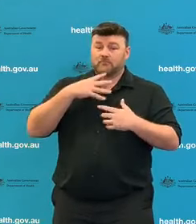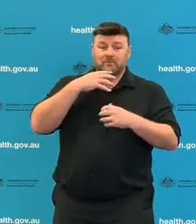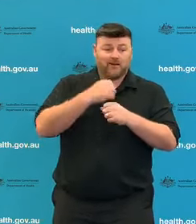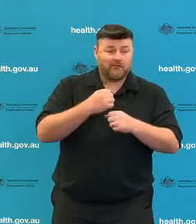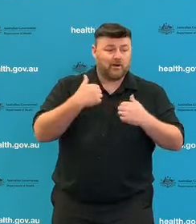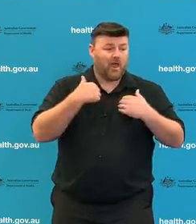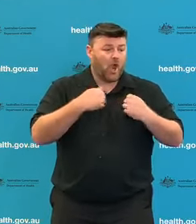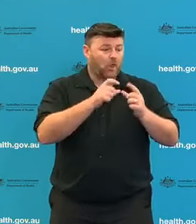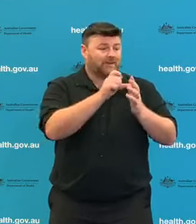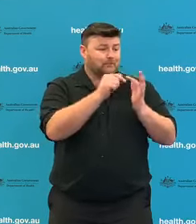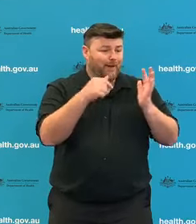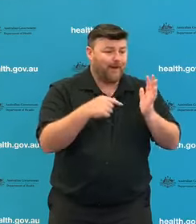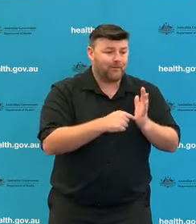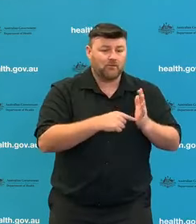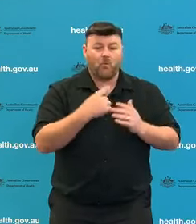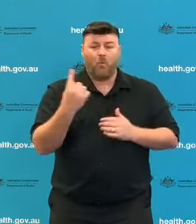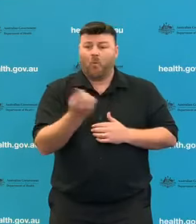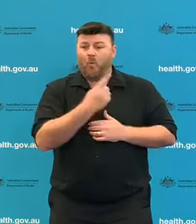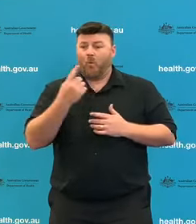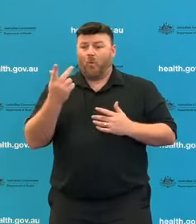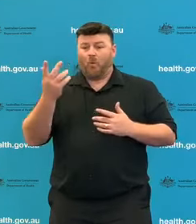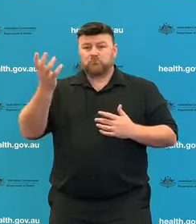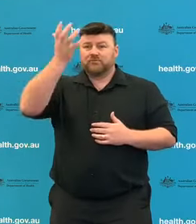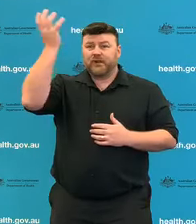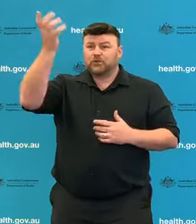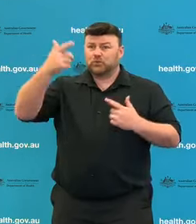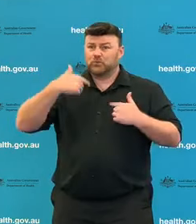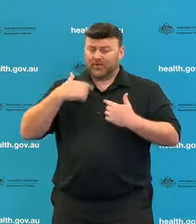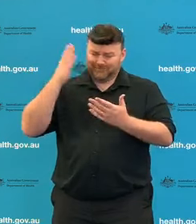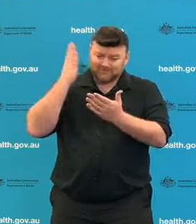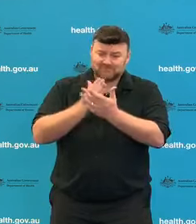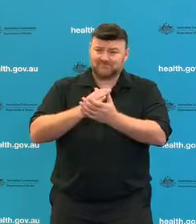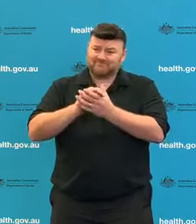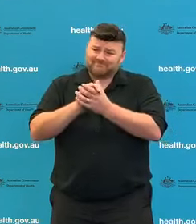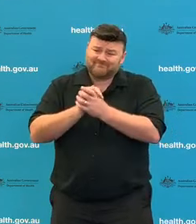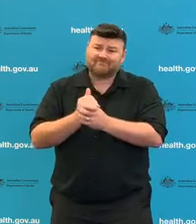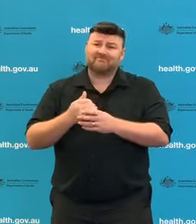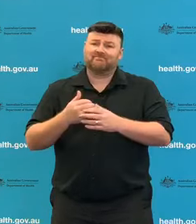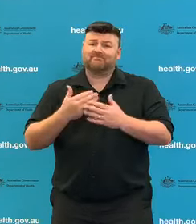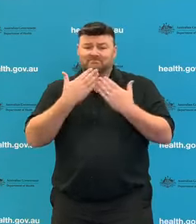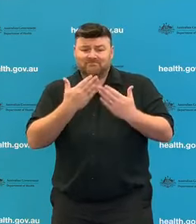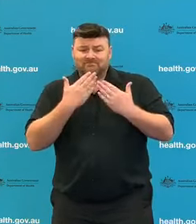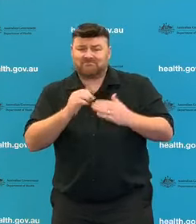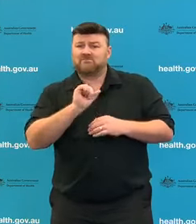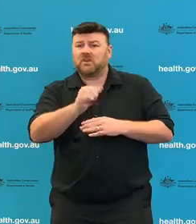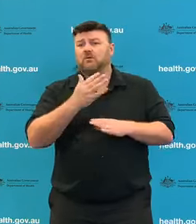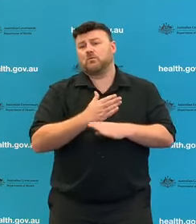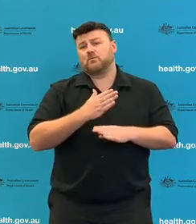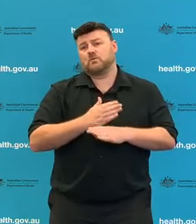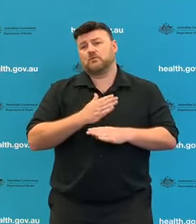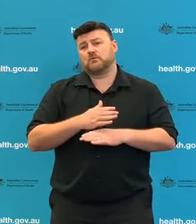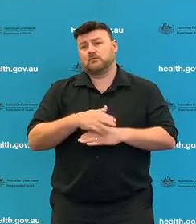on behalf of all health professionals are internally grateful for the amazing work that our health professionals do out there every day